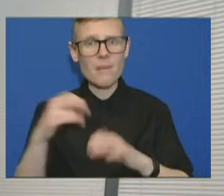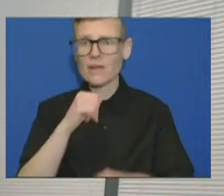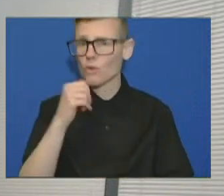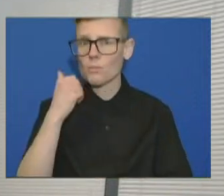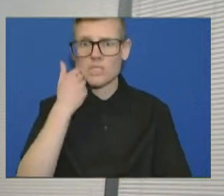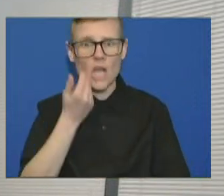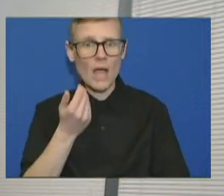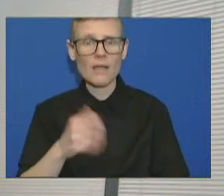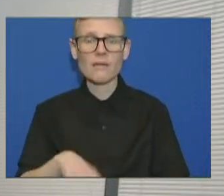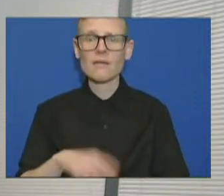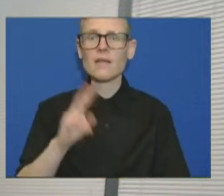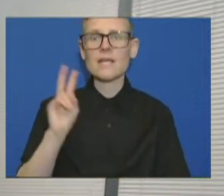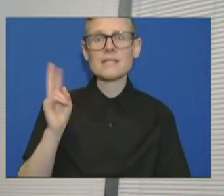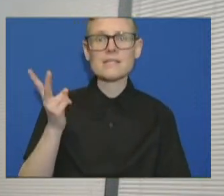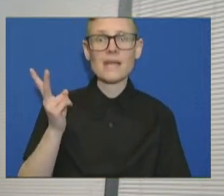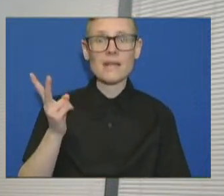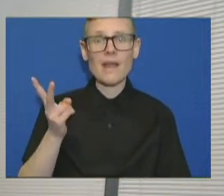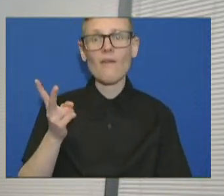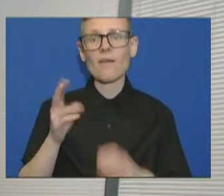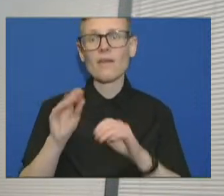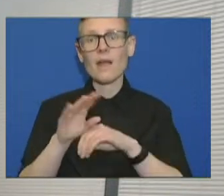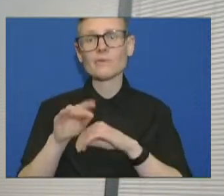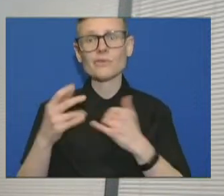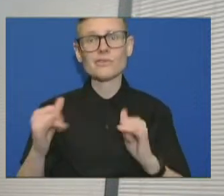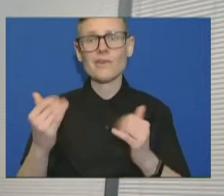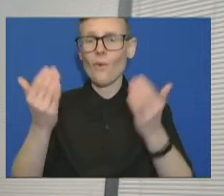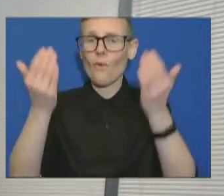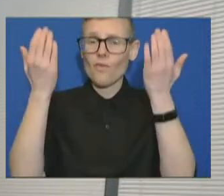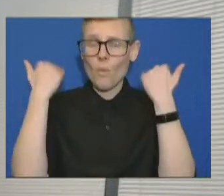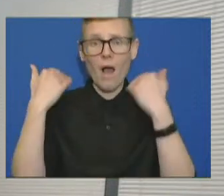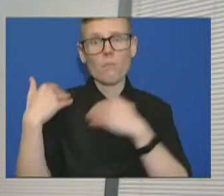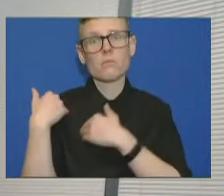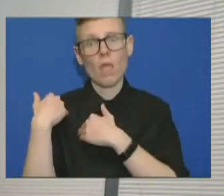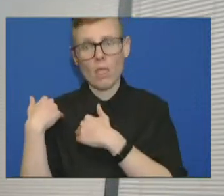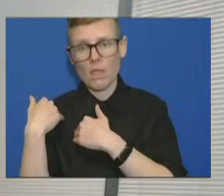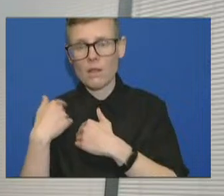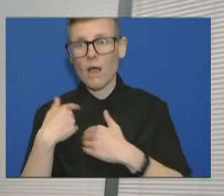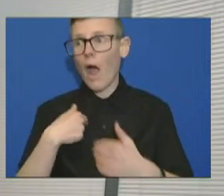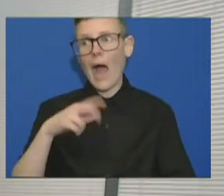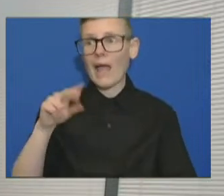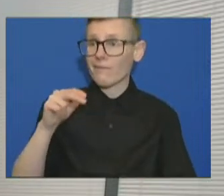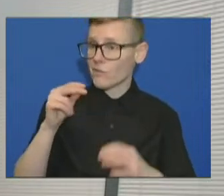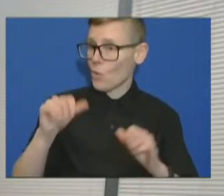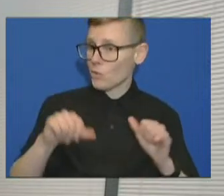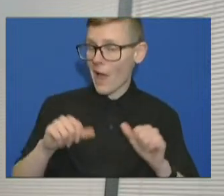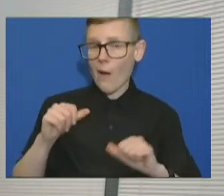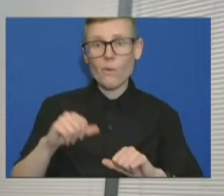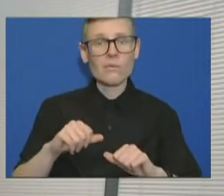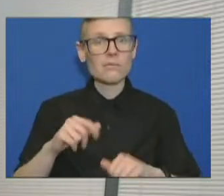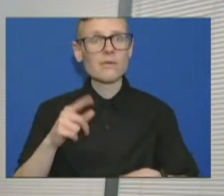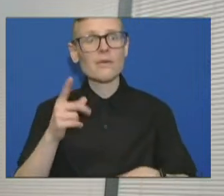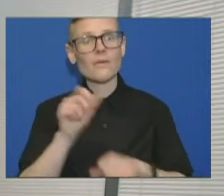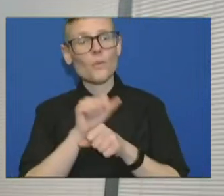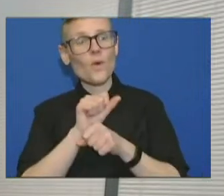we'd love to hear some feedback. I'm sure you won't be shy. Secondary counselors are still